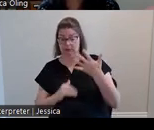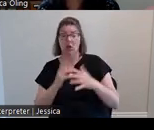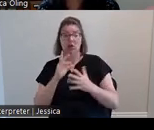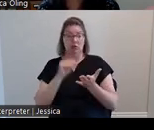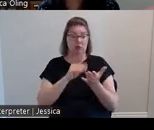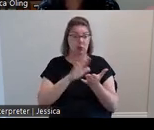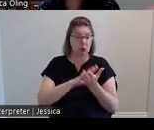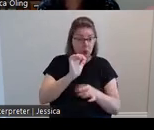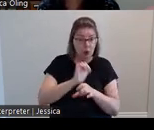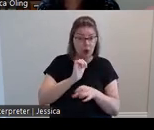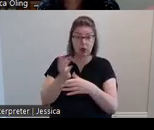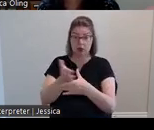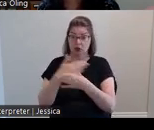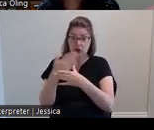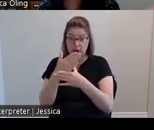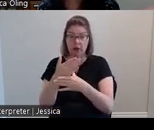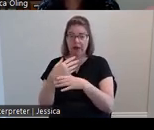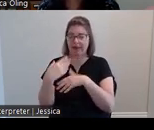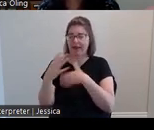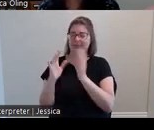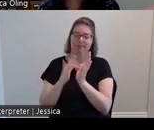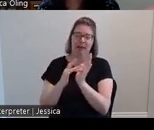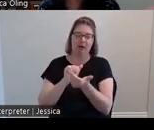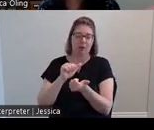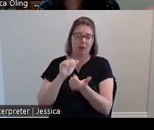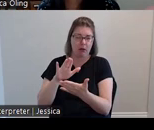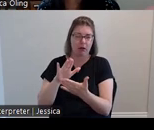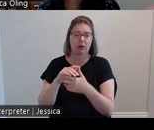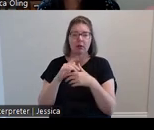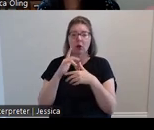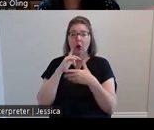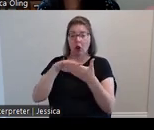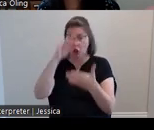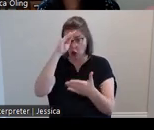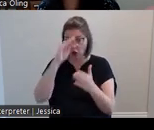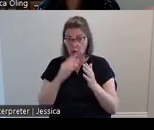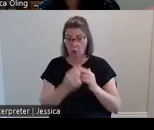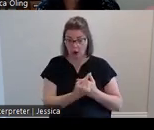It's the sort of medical model of, you know, learn one, you know, see one, learn one, teach one.